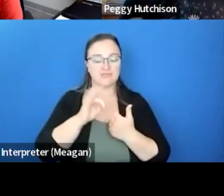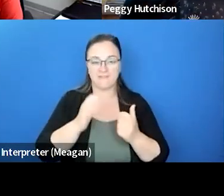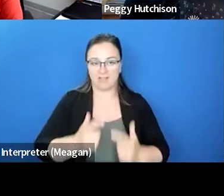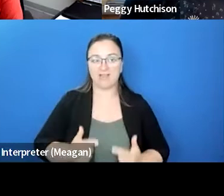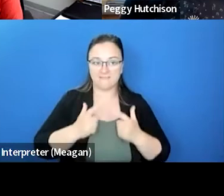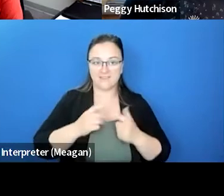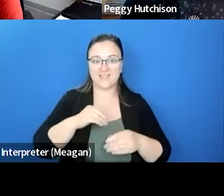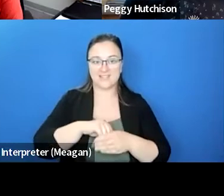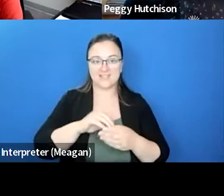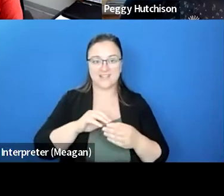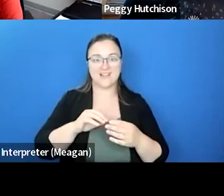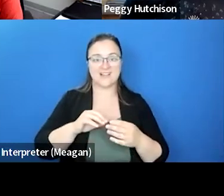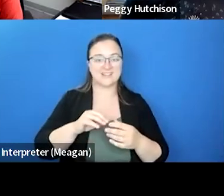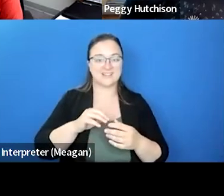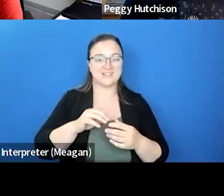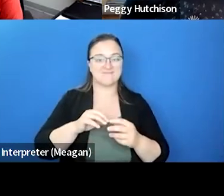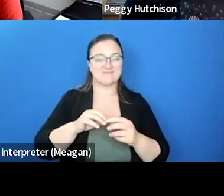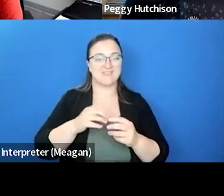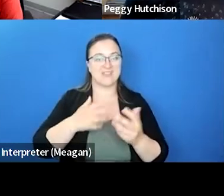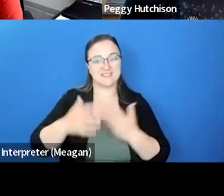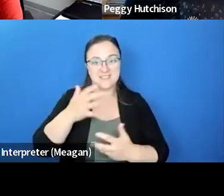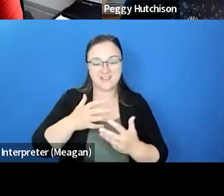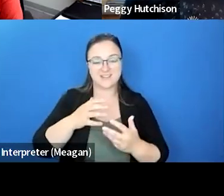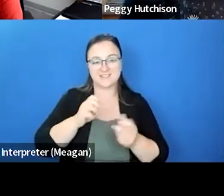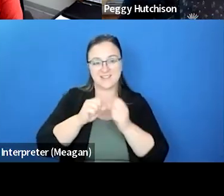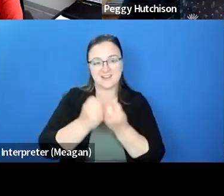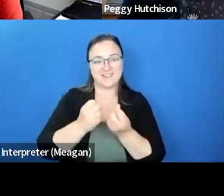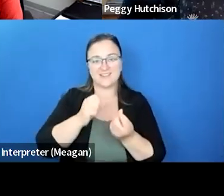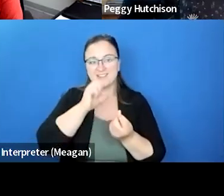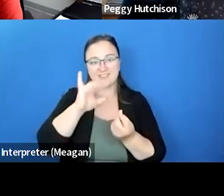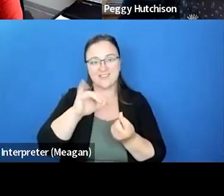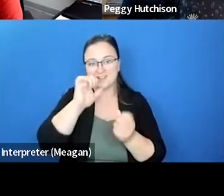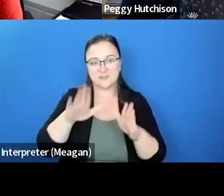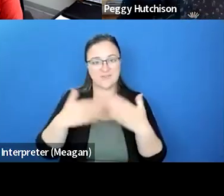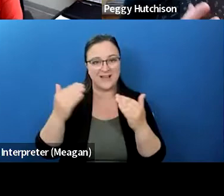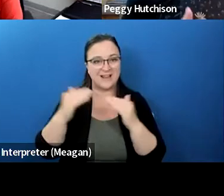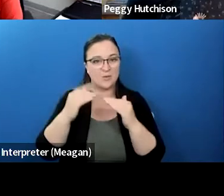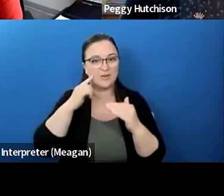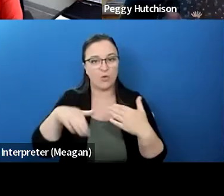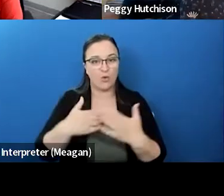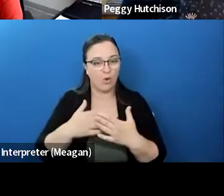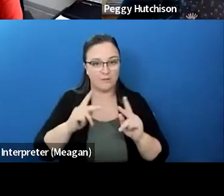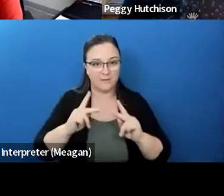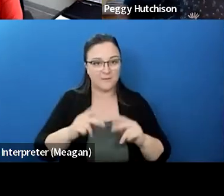in a society that it does not ensure equity for all. And so we saw that then all of a sudden,